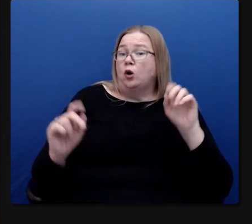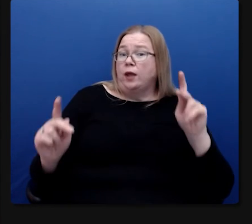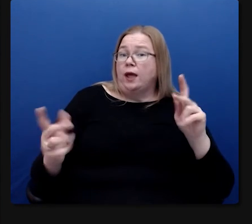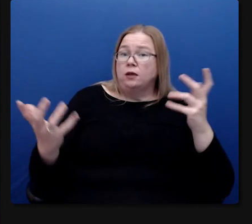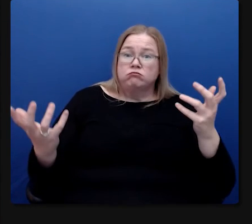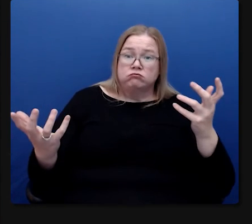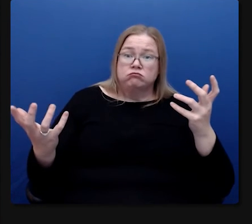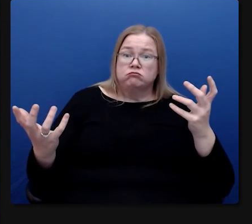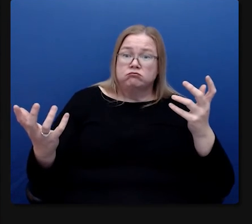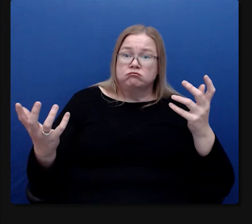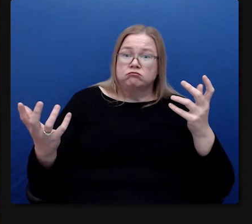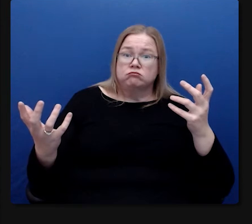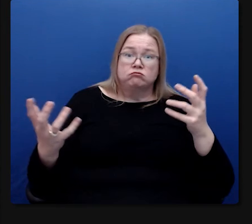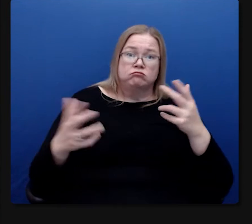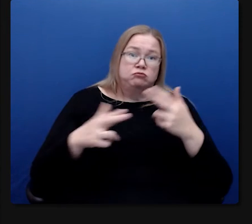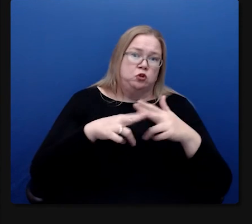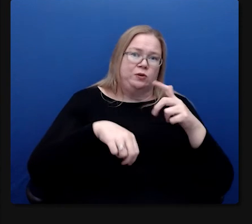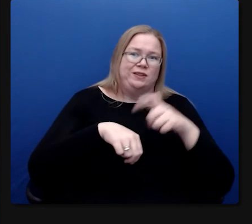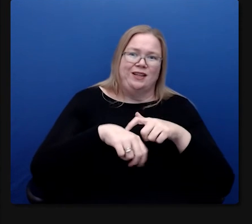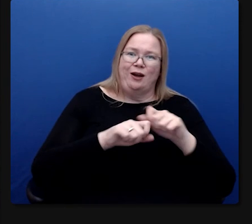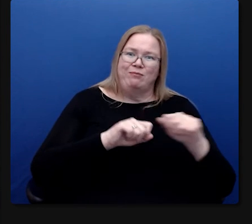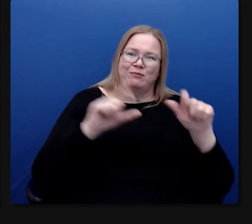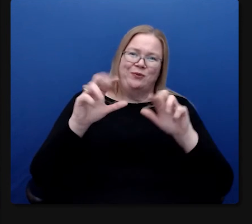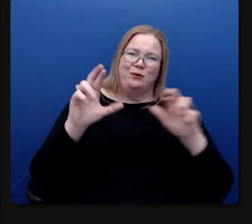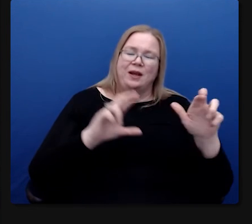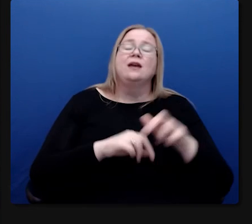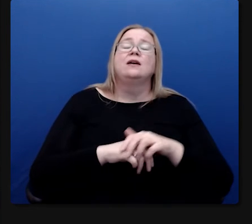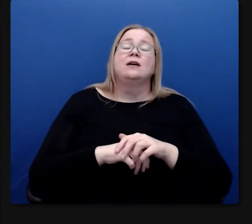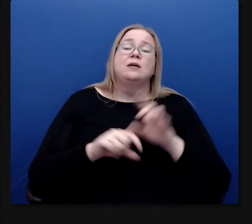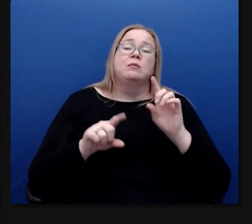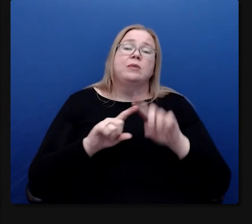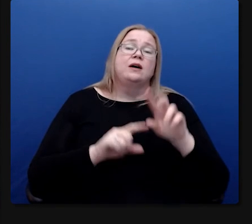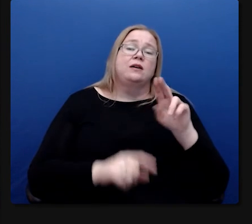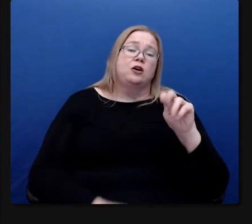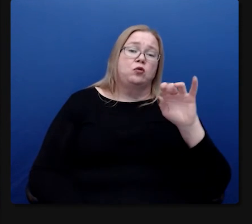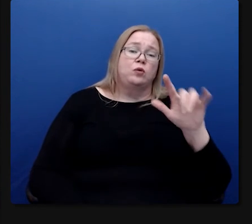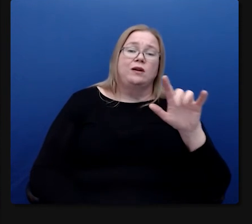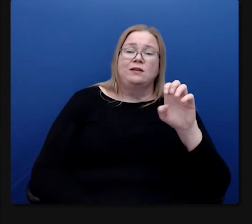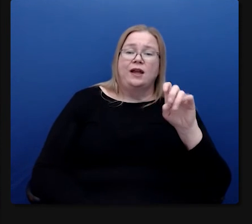Okay, so that just took a moment. But the Unreal Editor has initialized